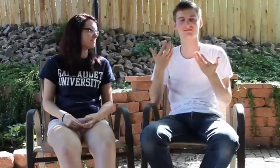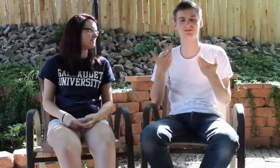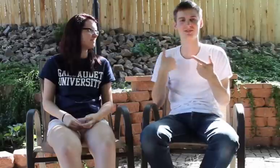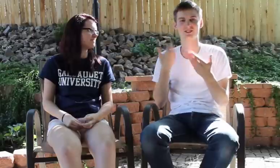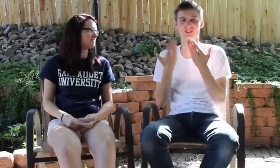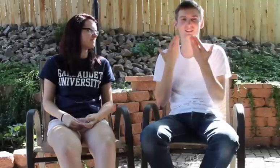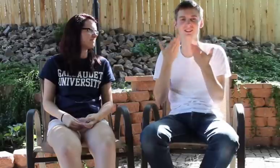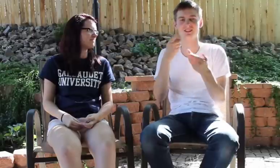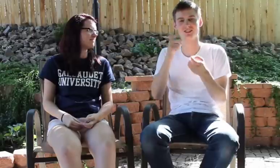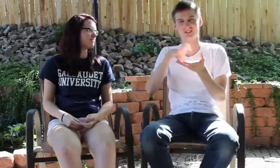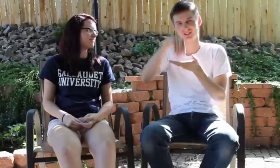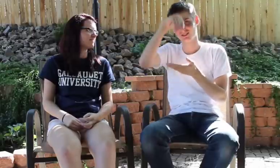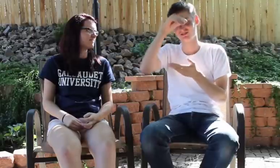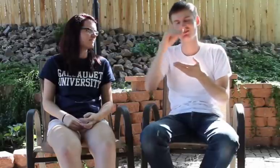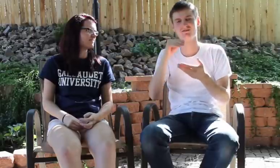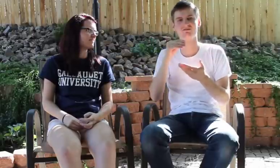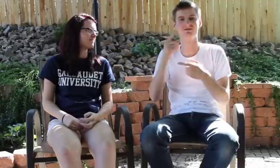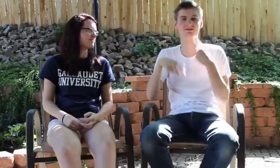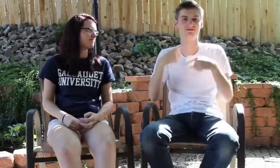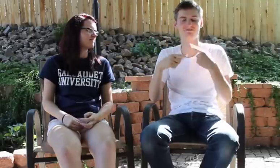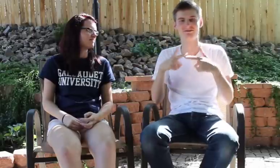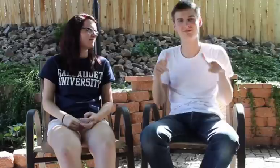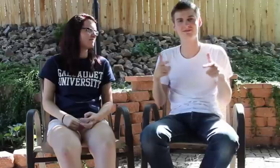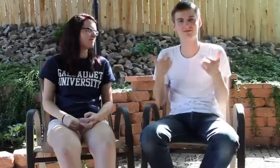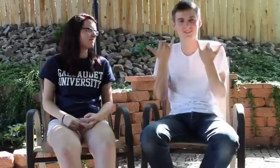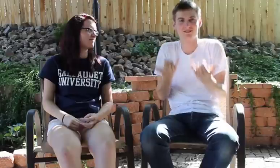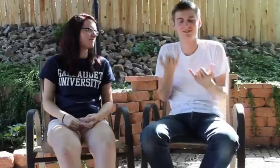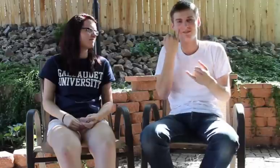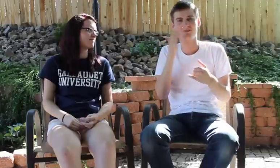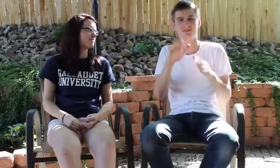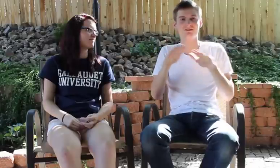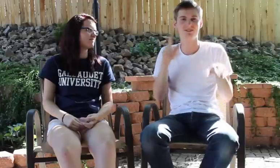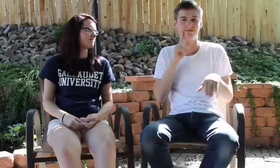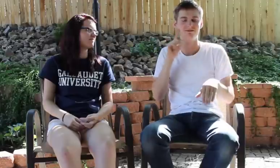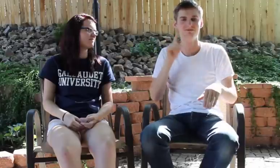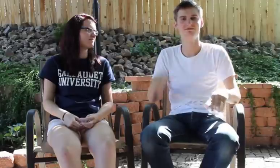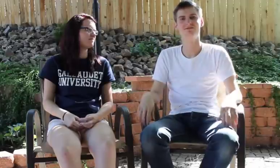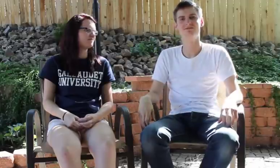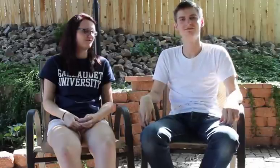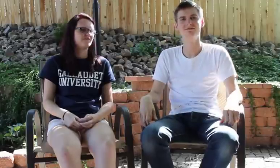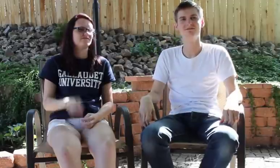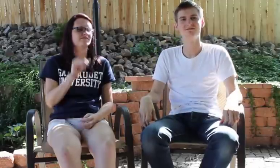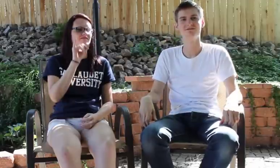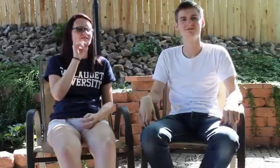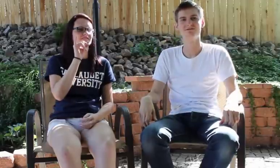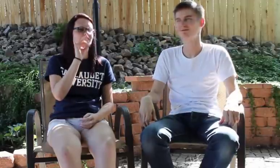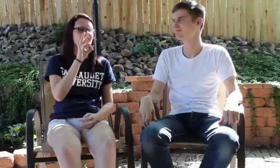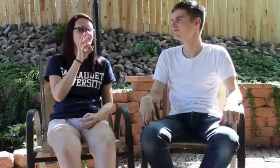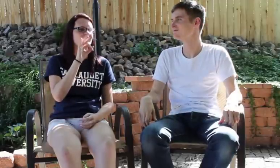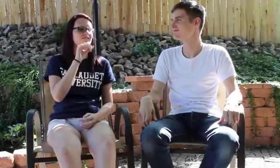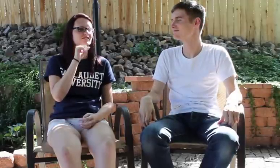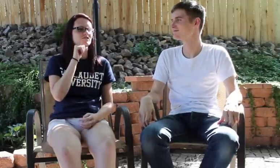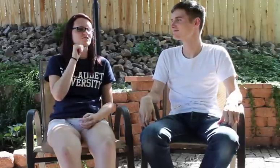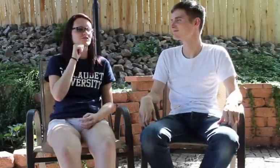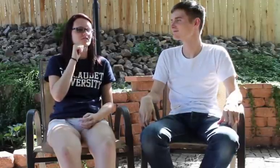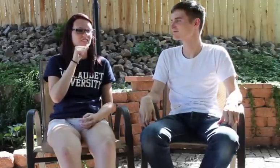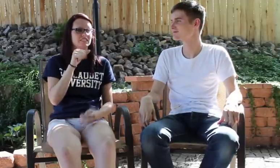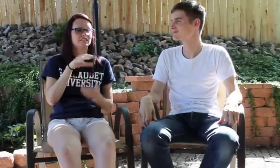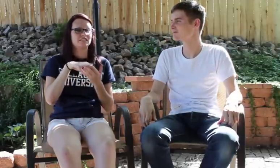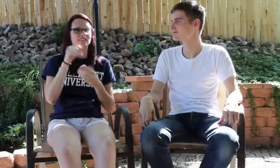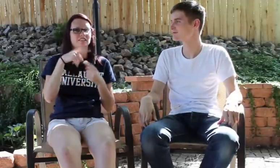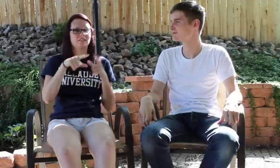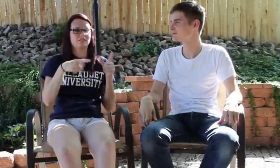is easy to learn, so I would suggest you learn Sign now if you child is Deaf. If we hadn't